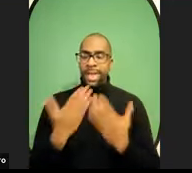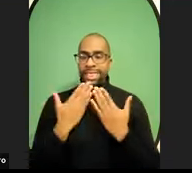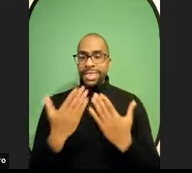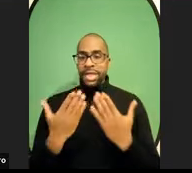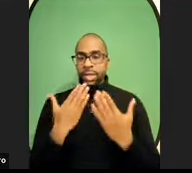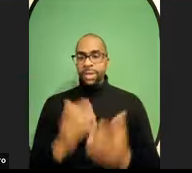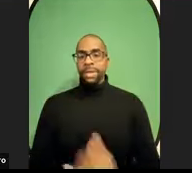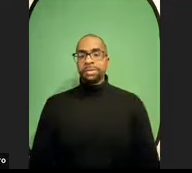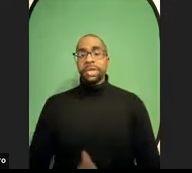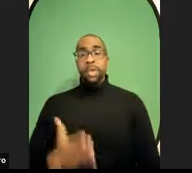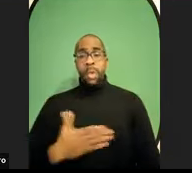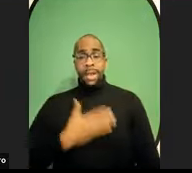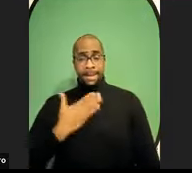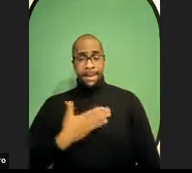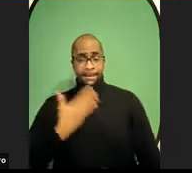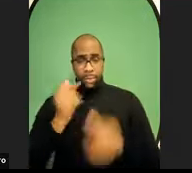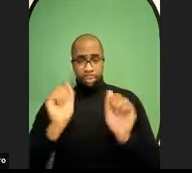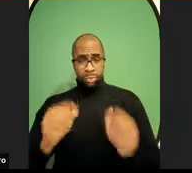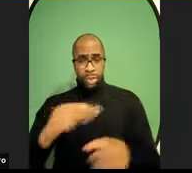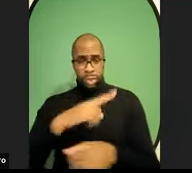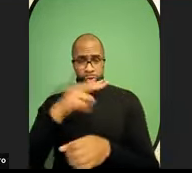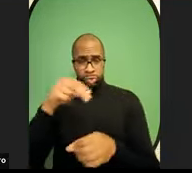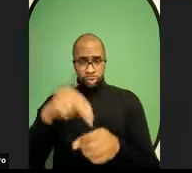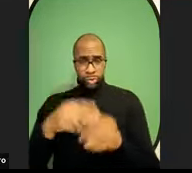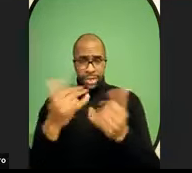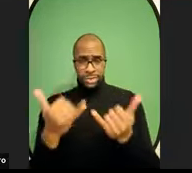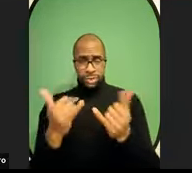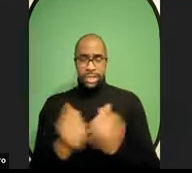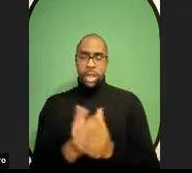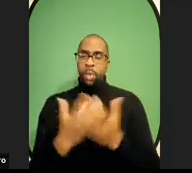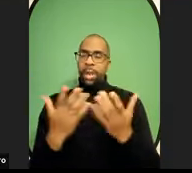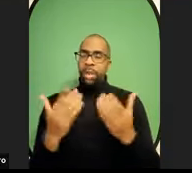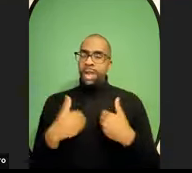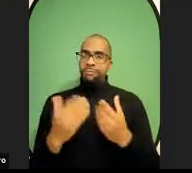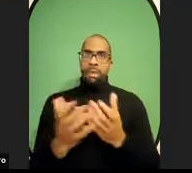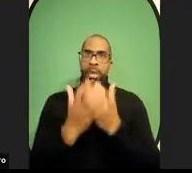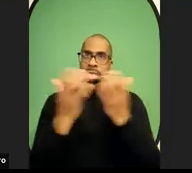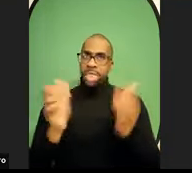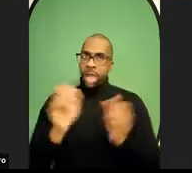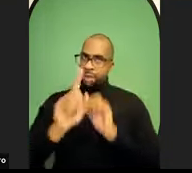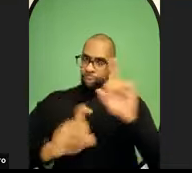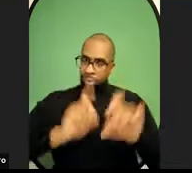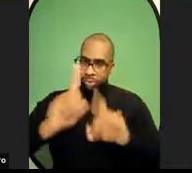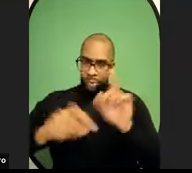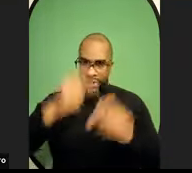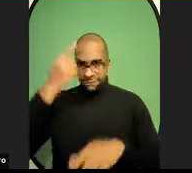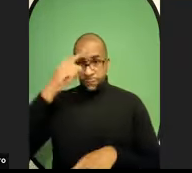Dr. Amit so Dr meds and Jose, welcome Dr meds and Jose welcome so much to send it here. I'm so glad you could join us tonight. We glad you could join us tonight. We have so many questions for